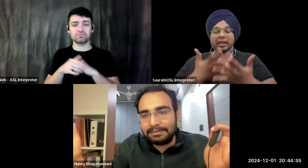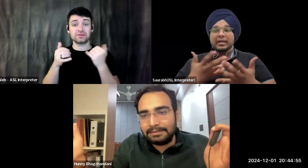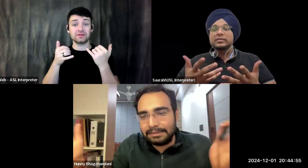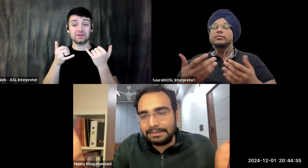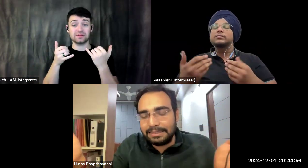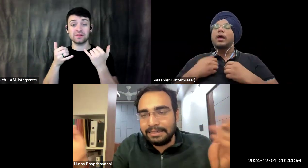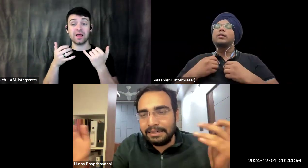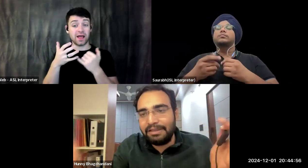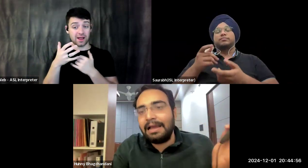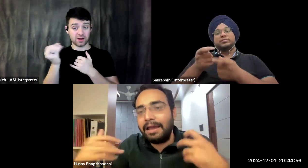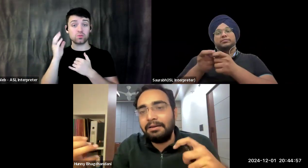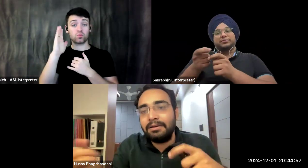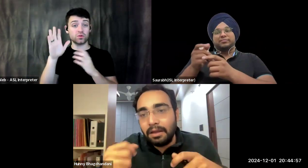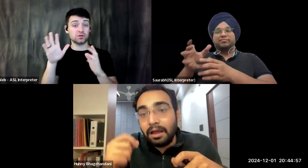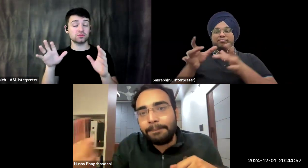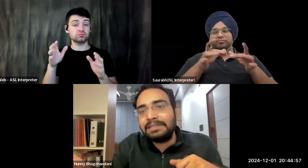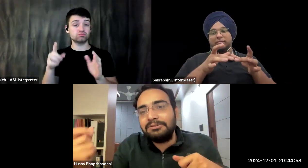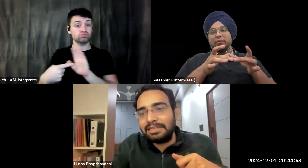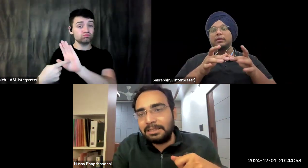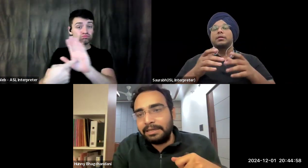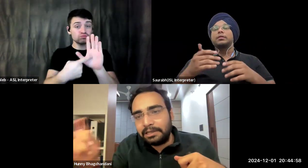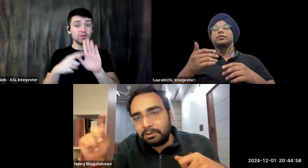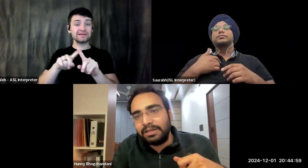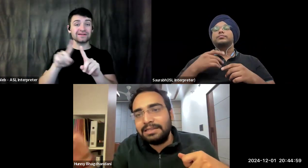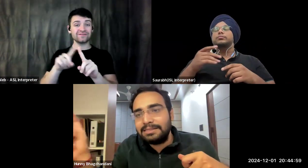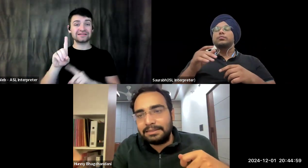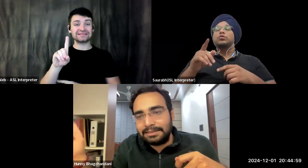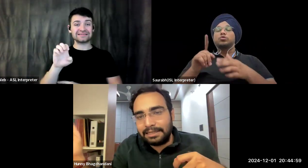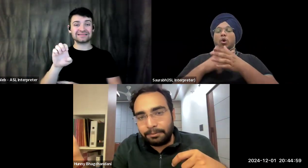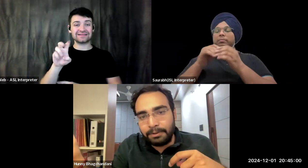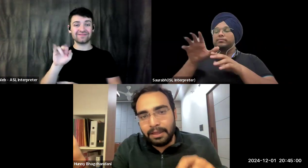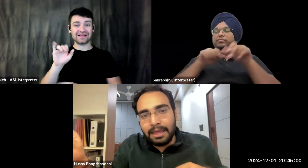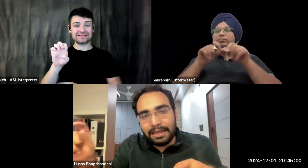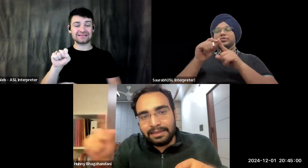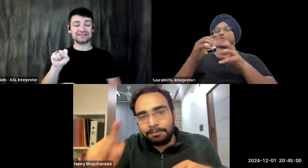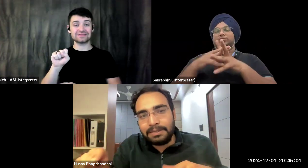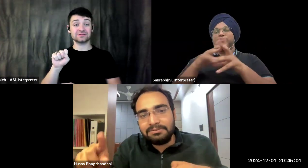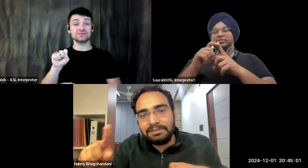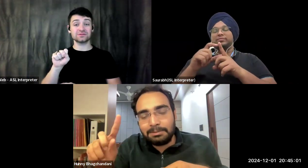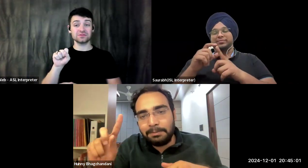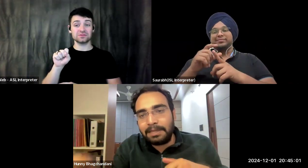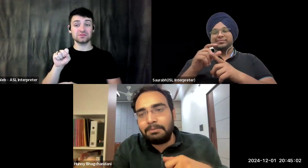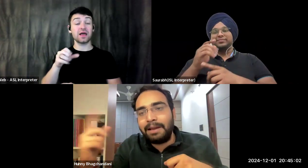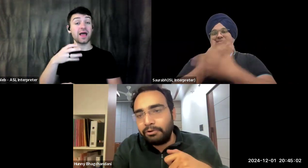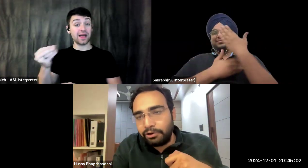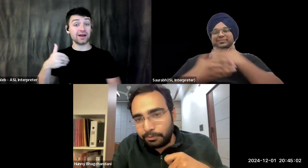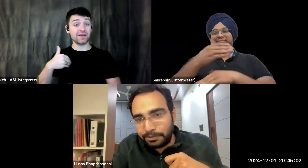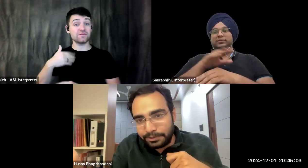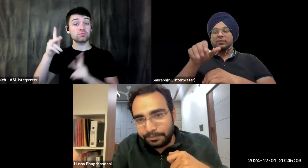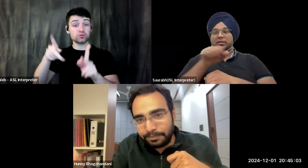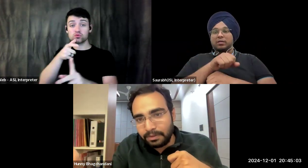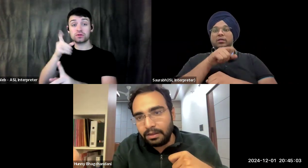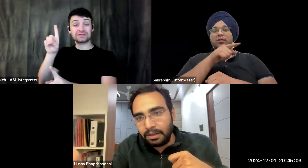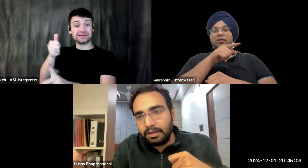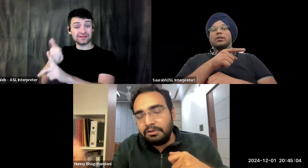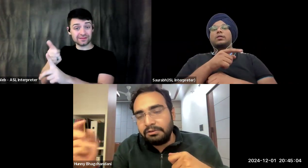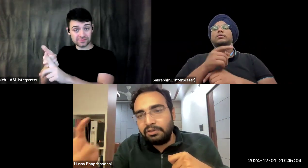the center. And we hire a person with disability to run this setup and that person with disability become a micro entrepreneur.